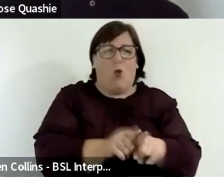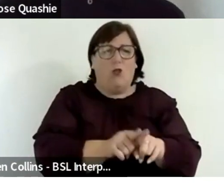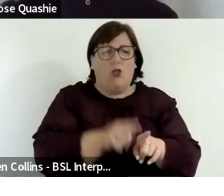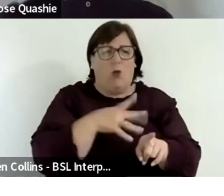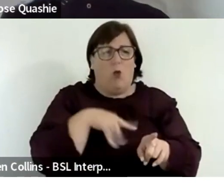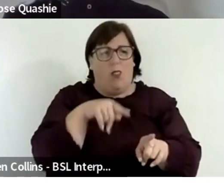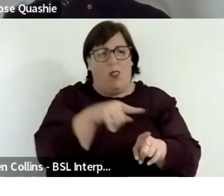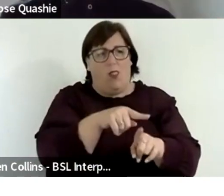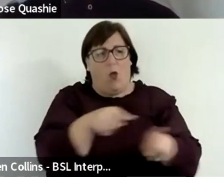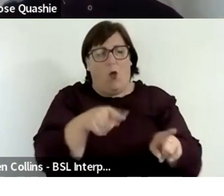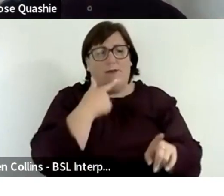In terms of job brokerage partners,